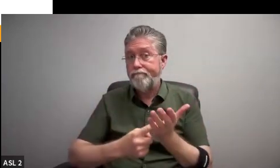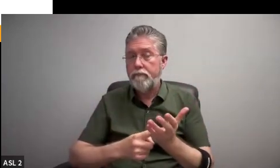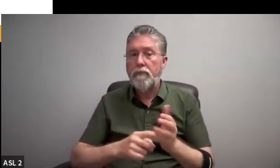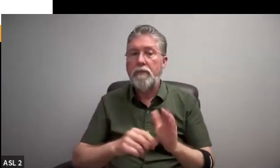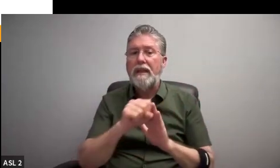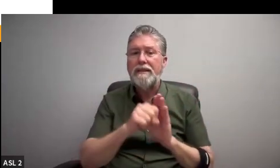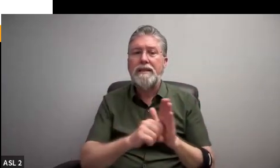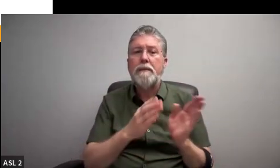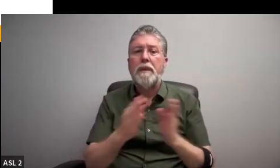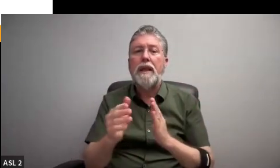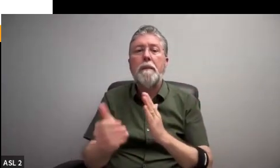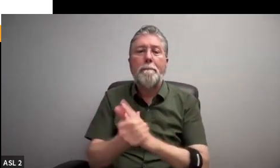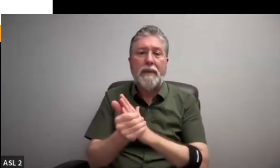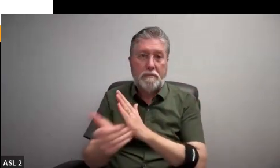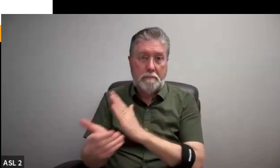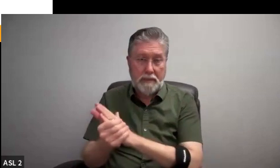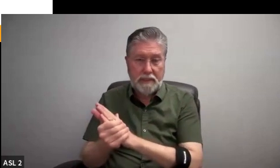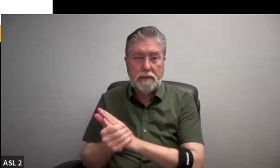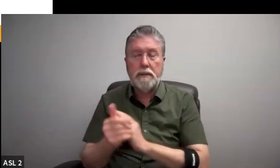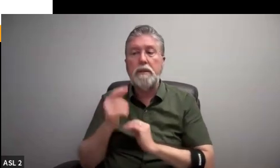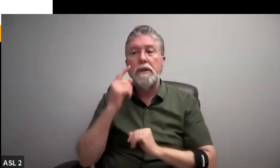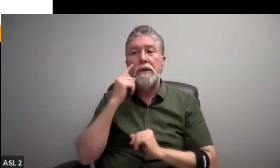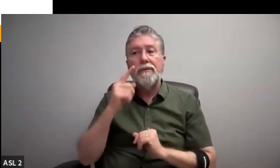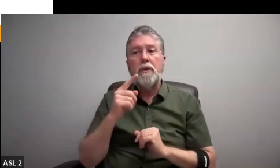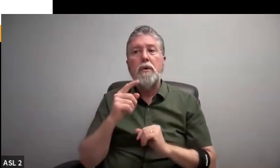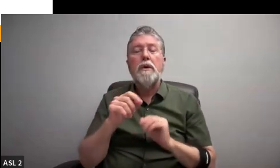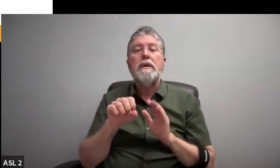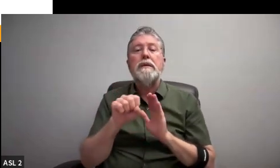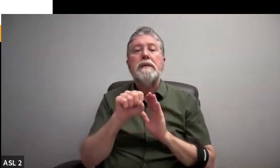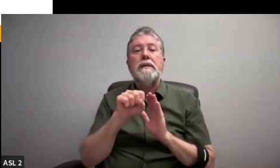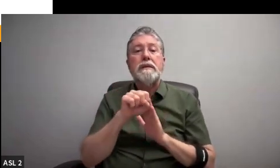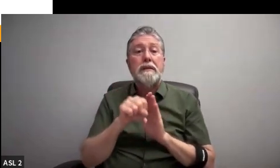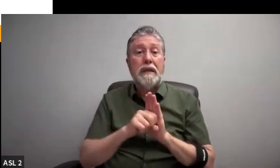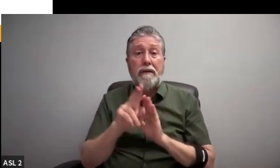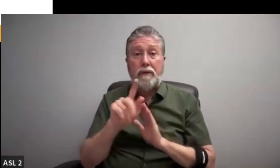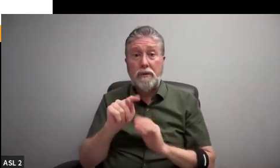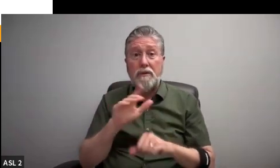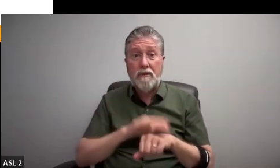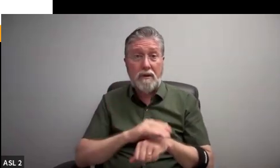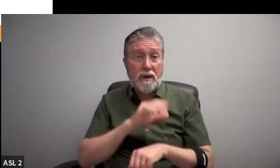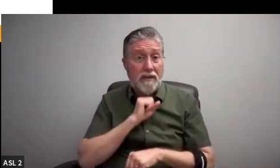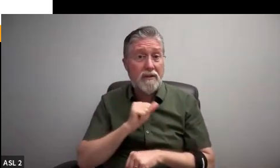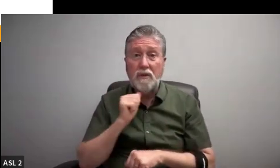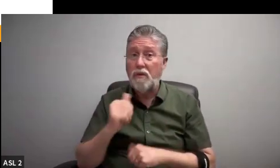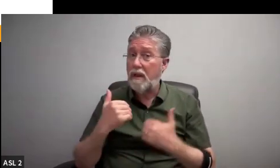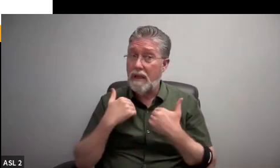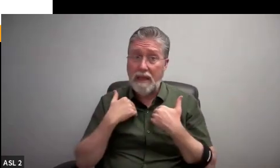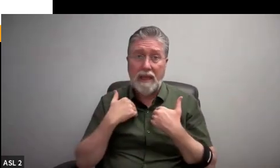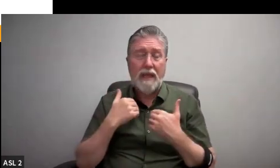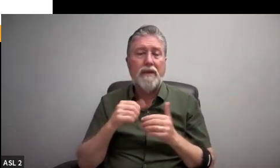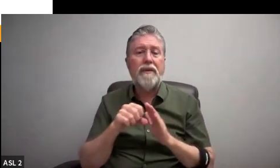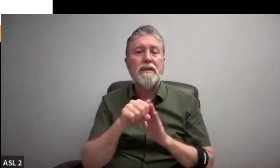amendments. For state units on aging that do not have a state plan due to take effect on October